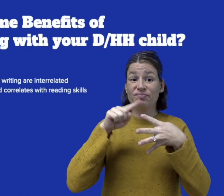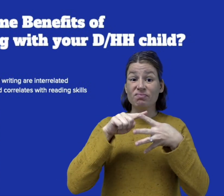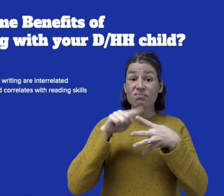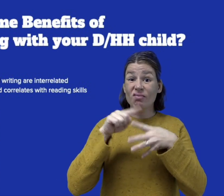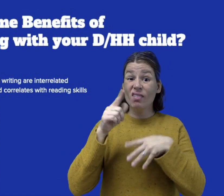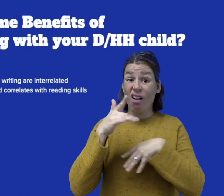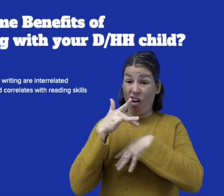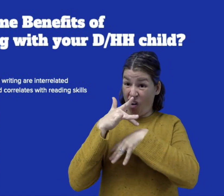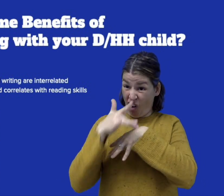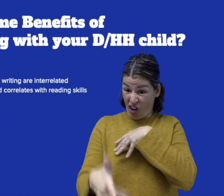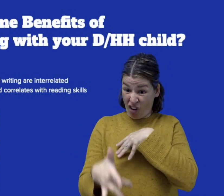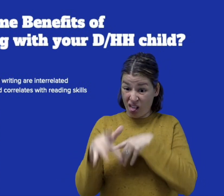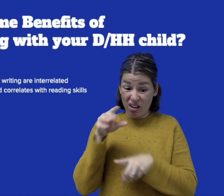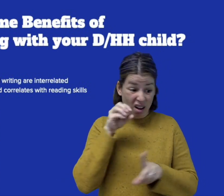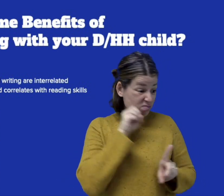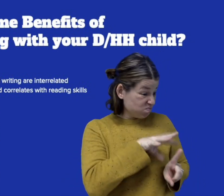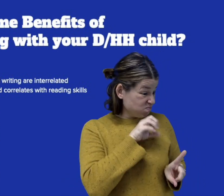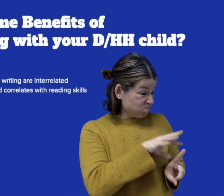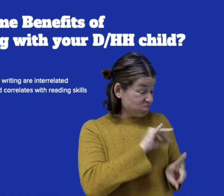There are several reasons why this is important.